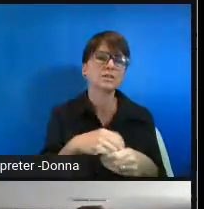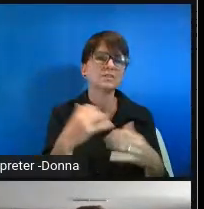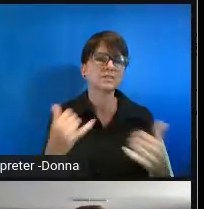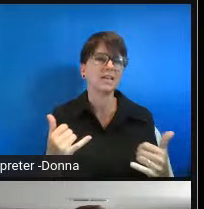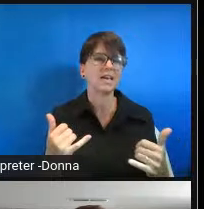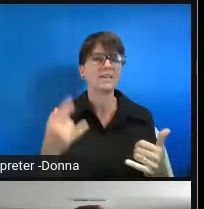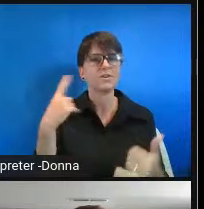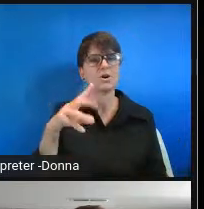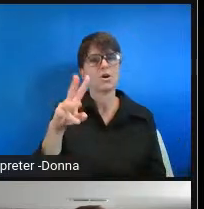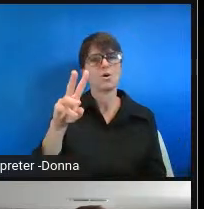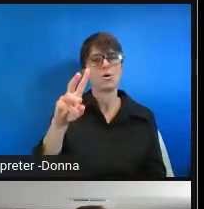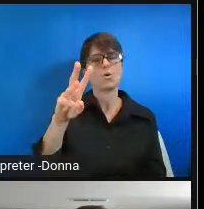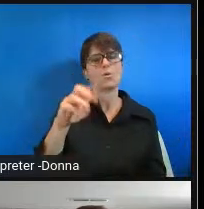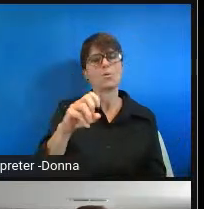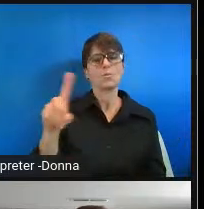it is the associate Developer Advocate at WP Engine